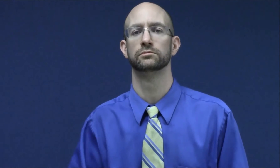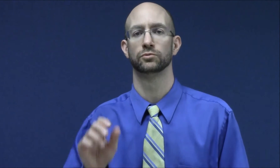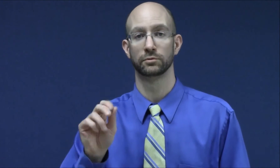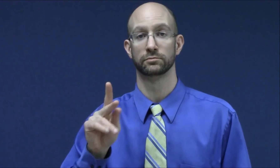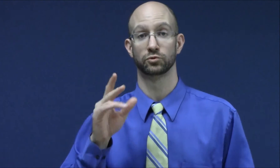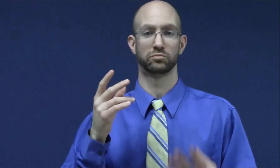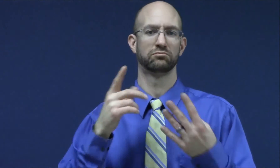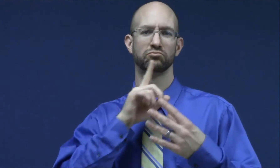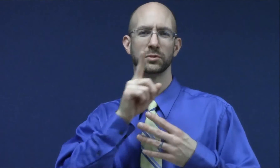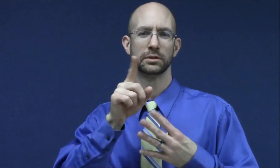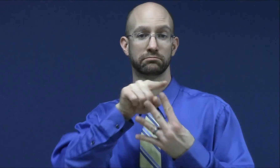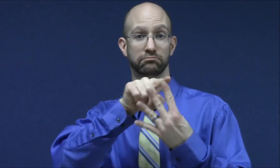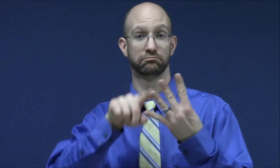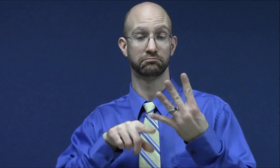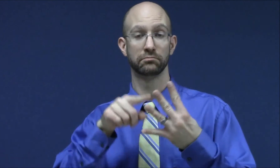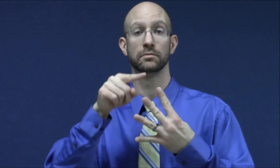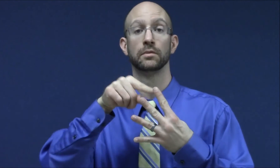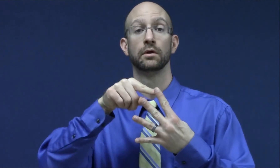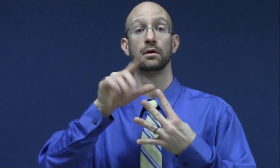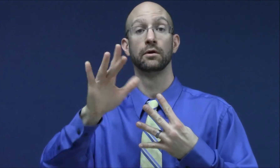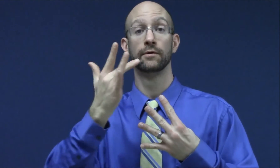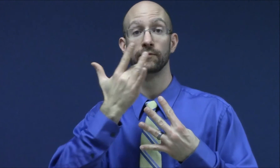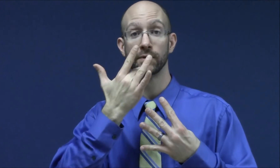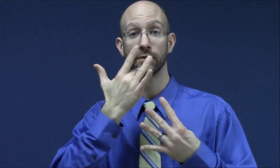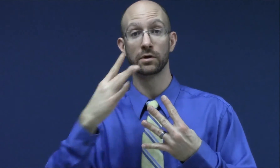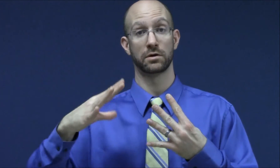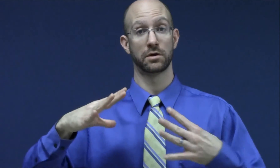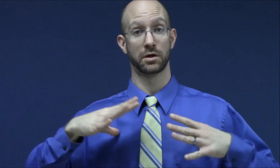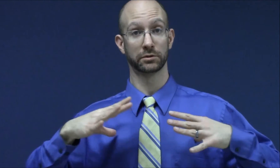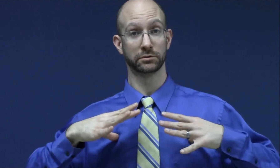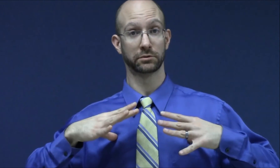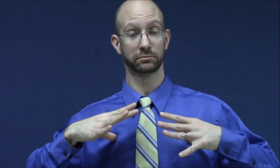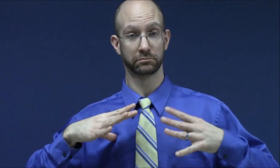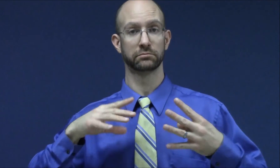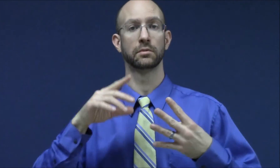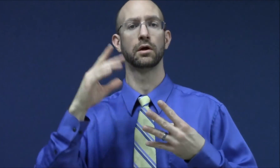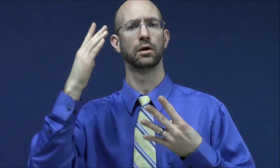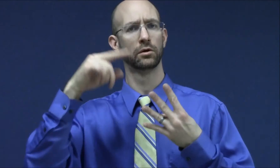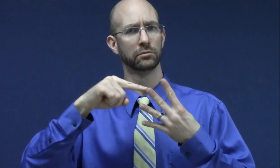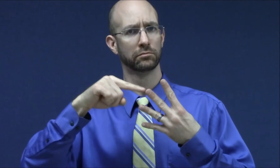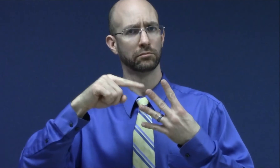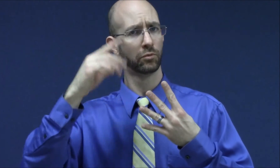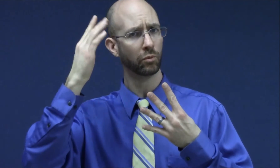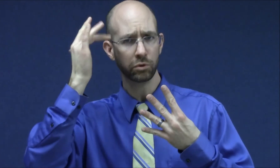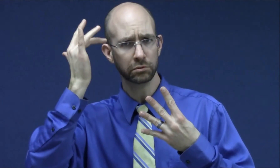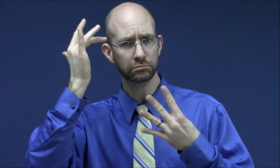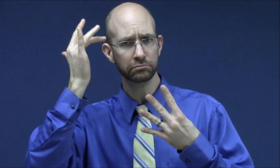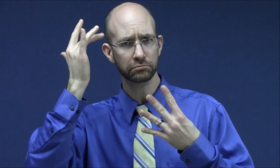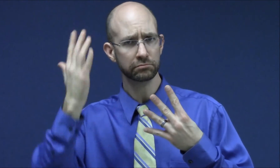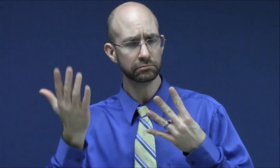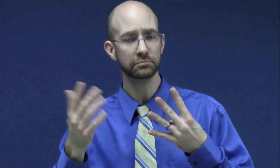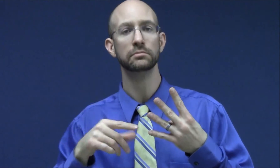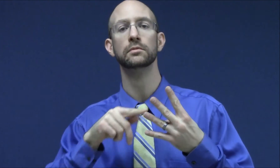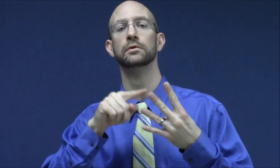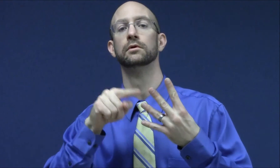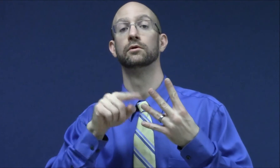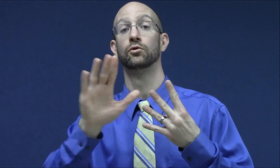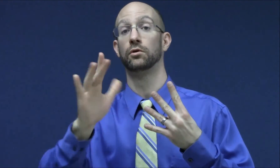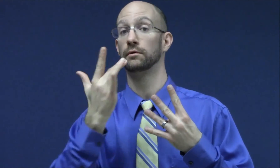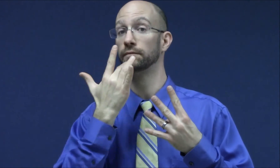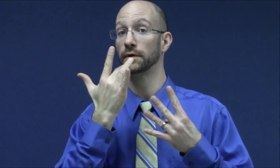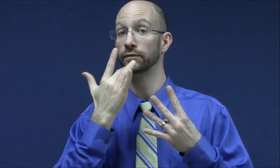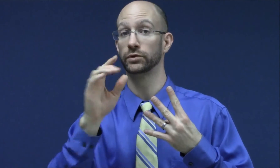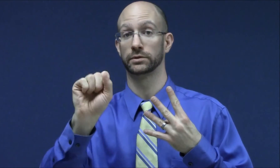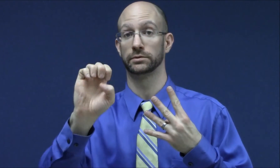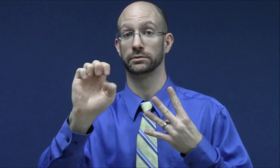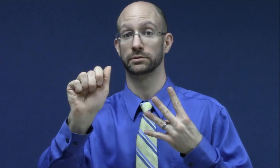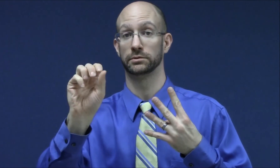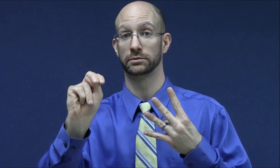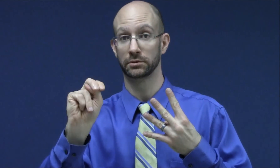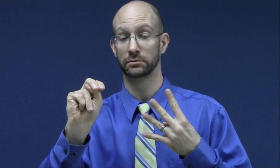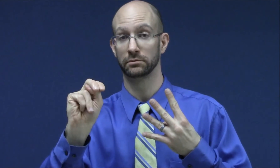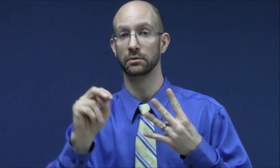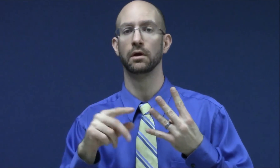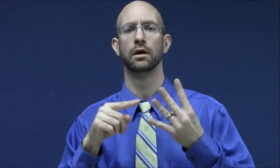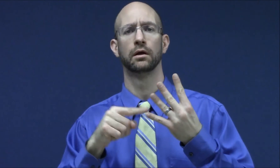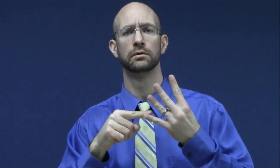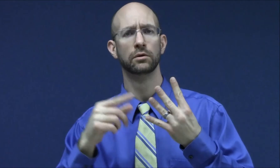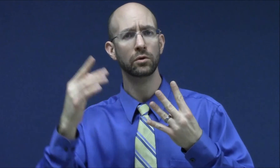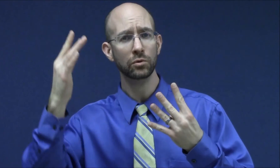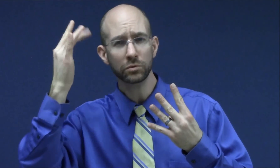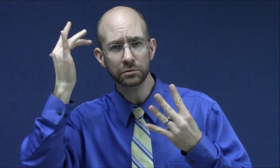Okay, really, you have four items: 1) Favorite holiday, 2) reason why, 3) favorite season, and 4) reason why.